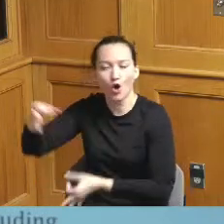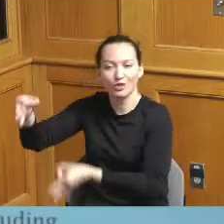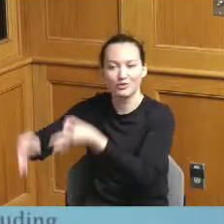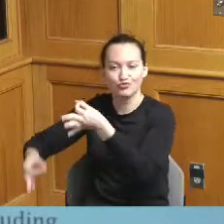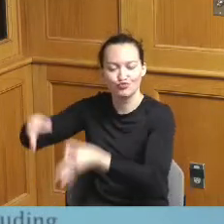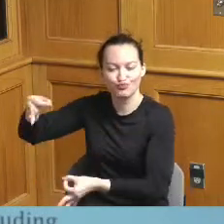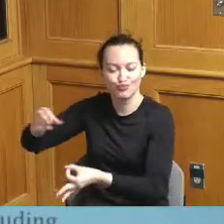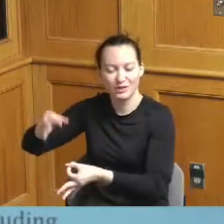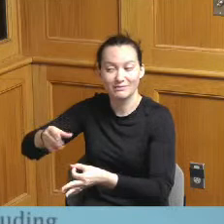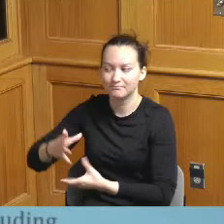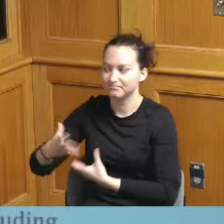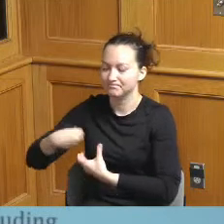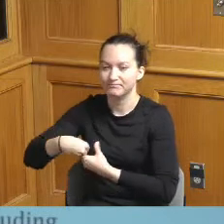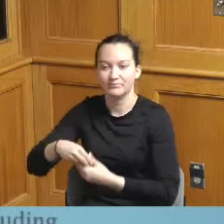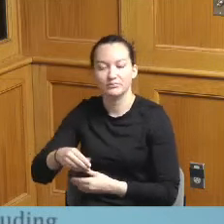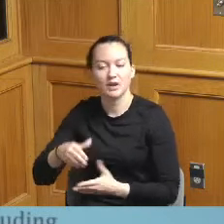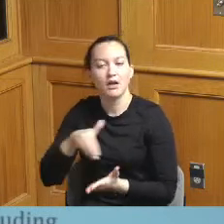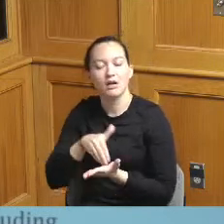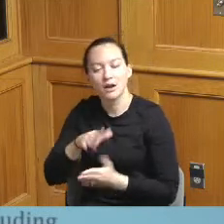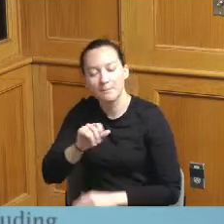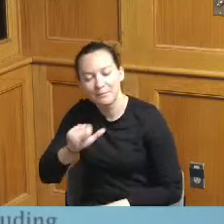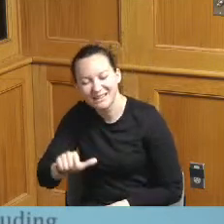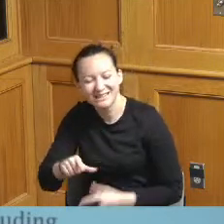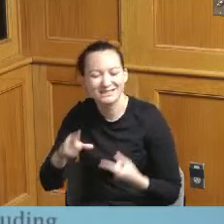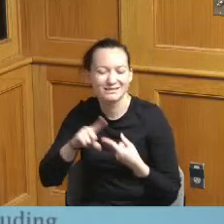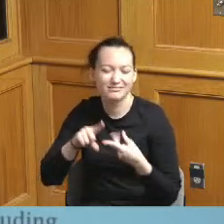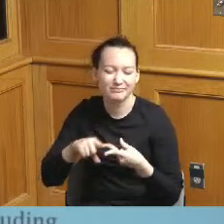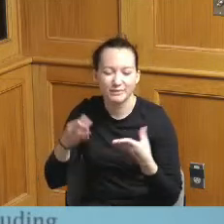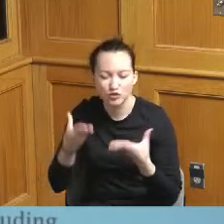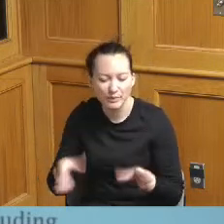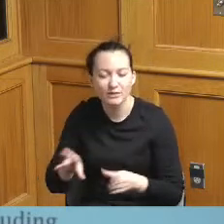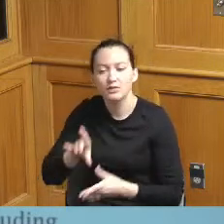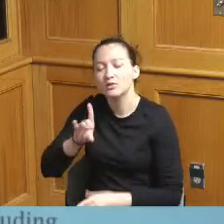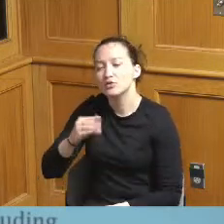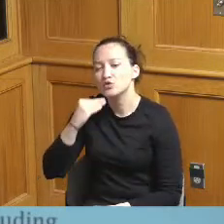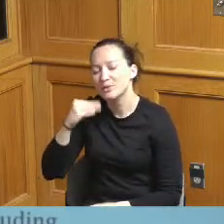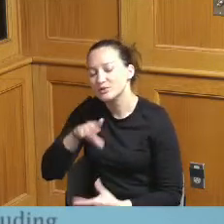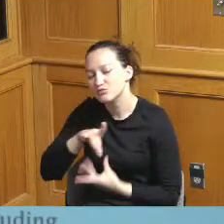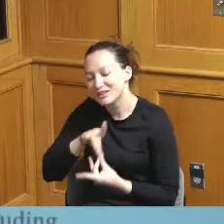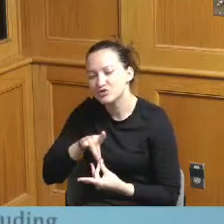this County including the Common Pleas General division Domestic Relations Municipal Court